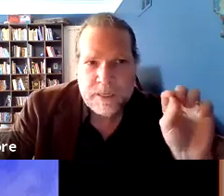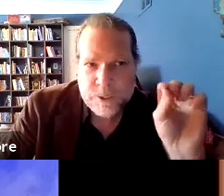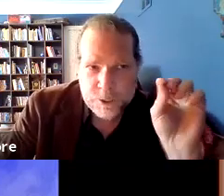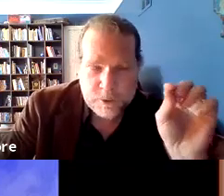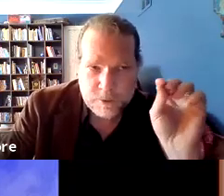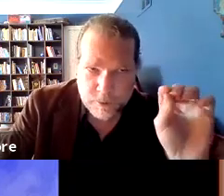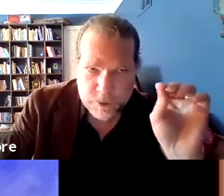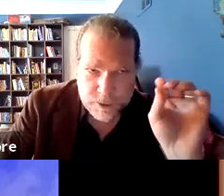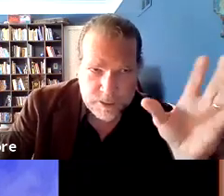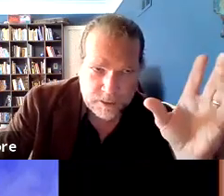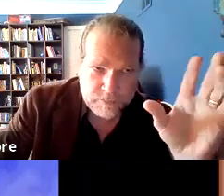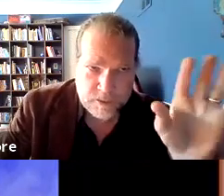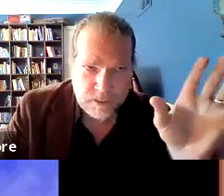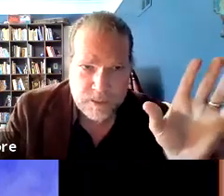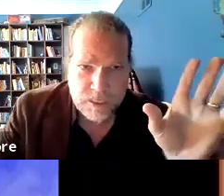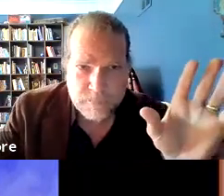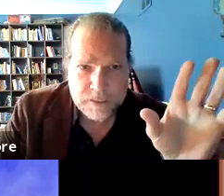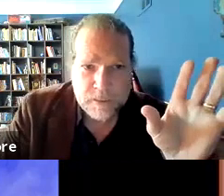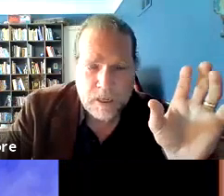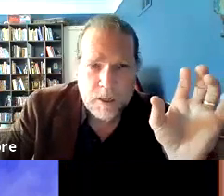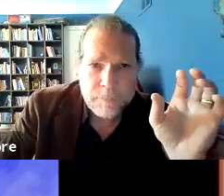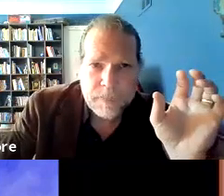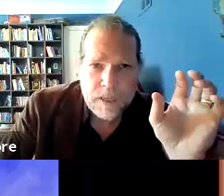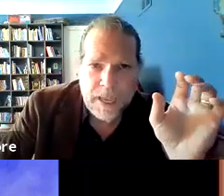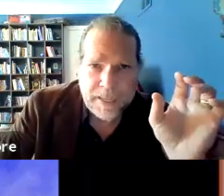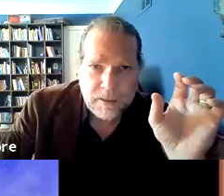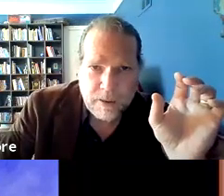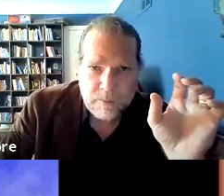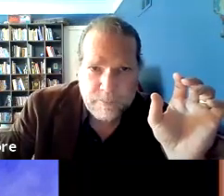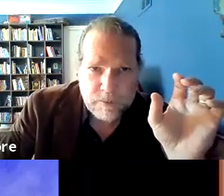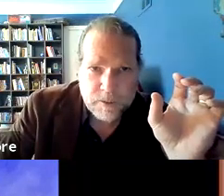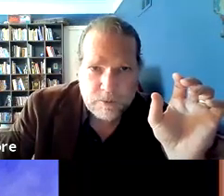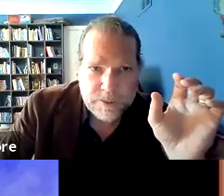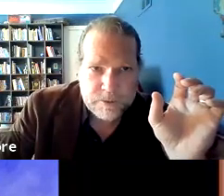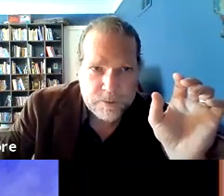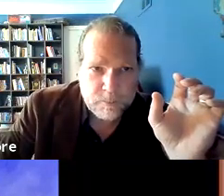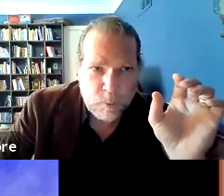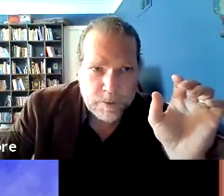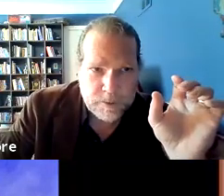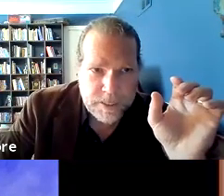Because she did come here undocumented, um, and I remember going to her memorial and